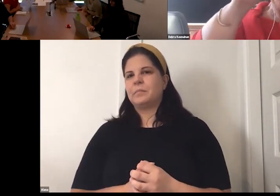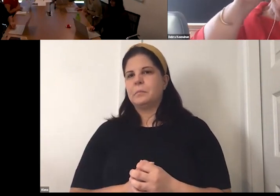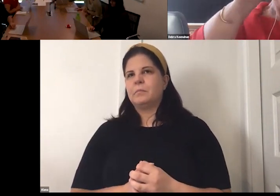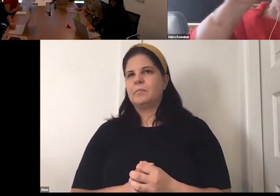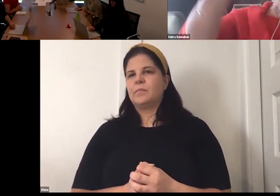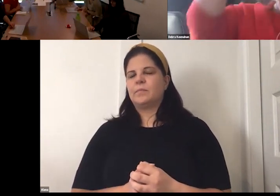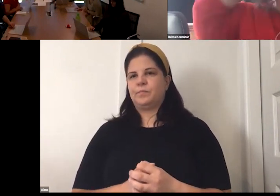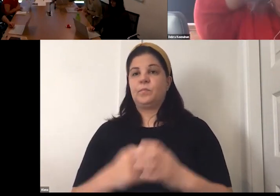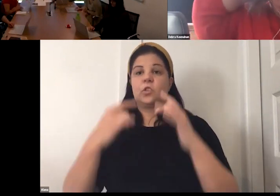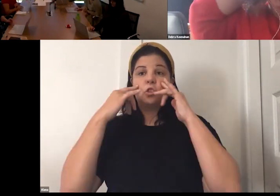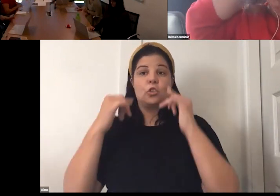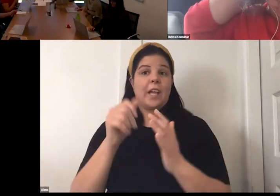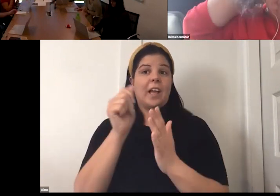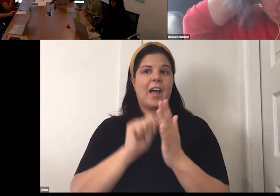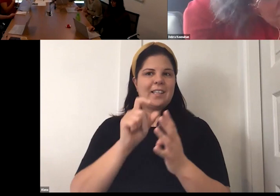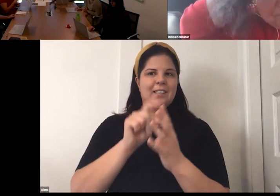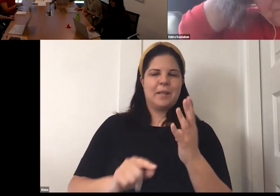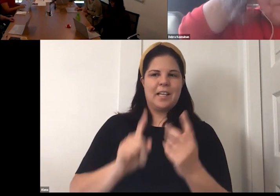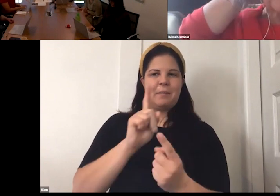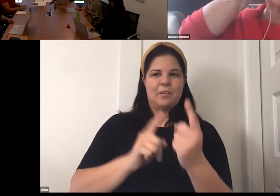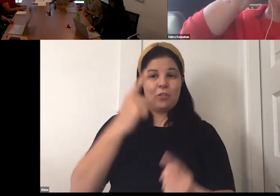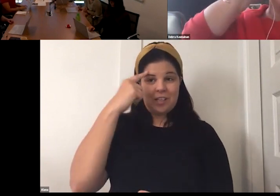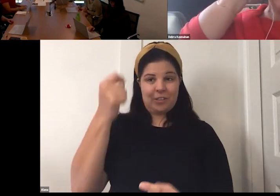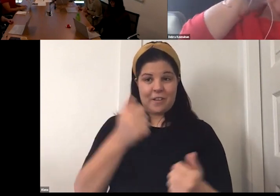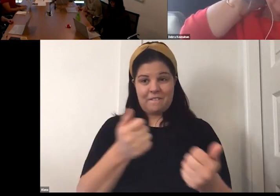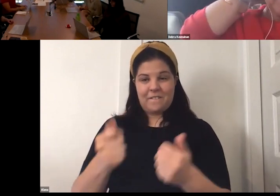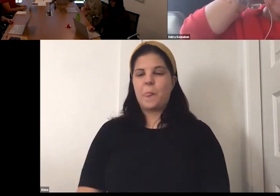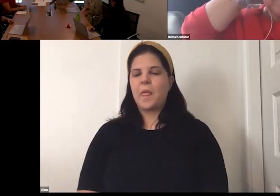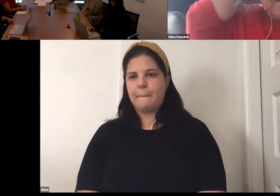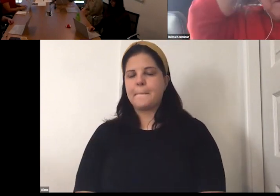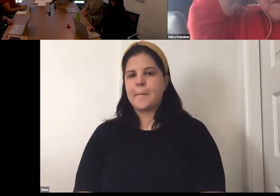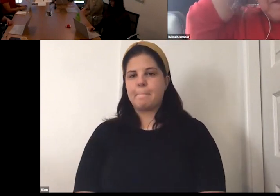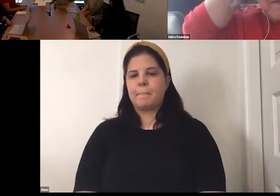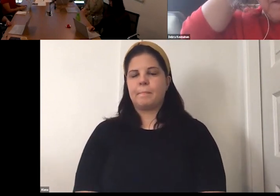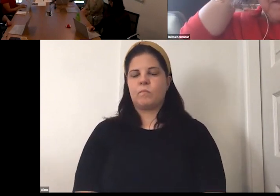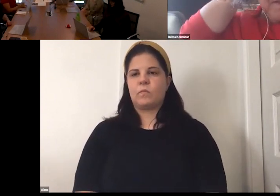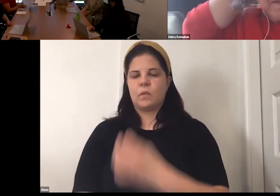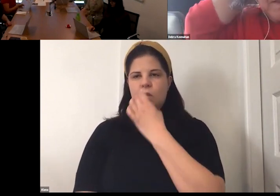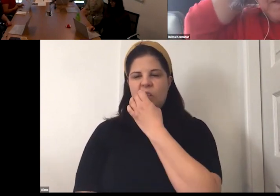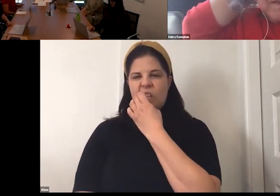mentoring initiative. Question.